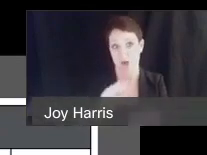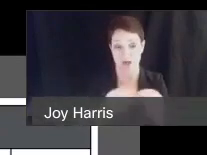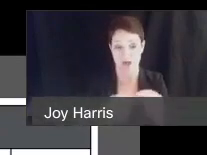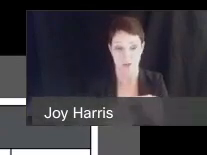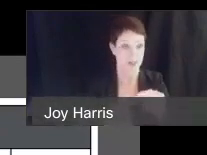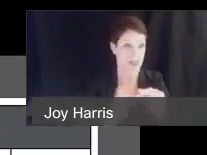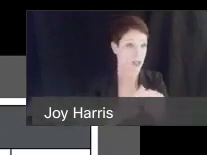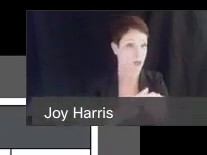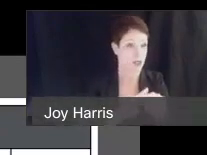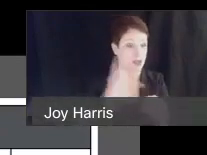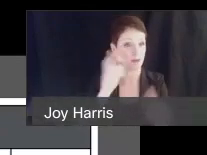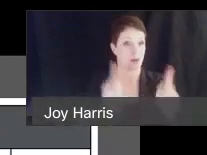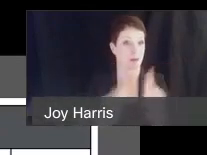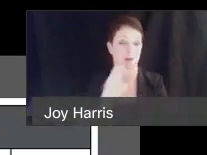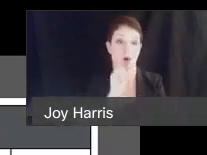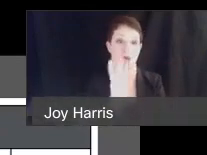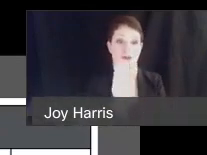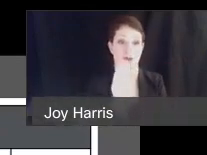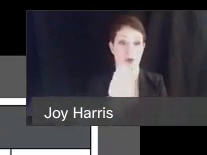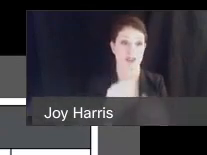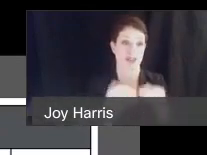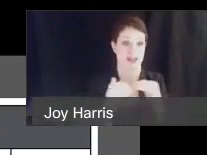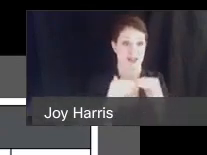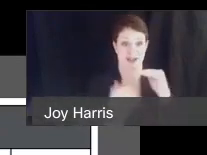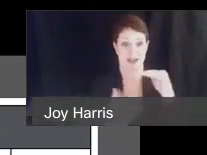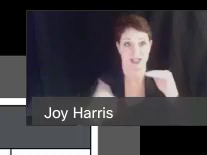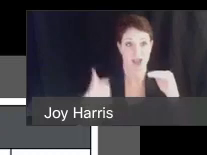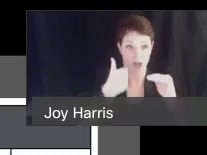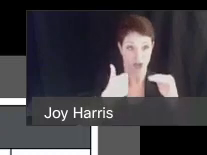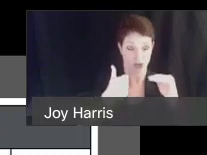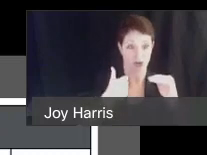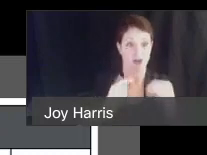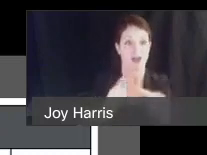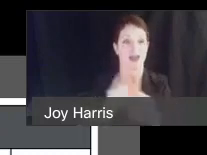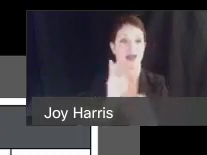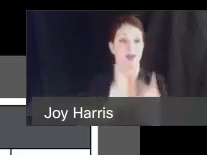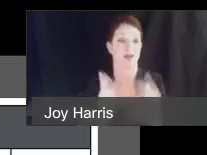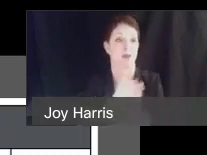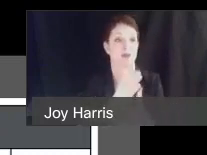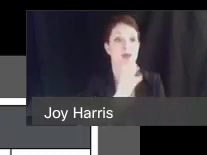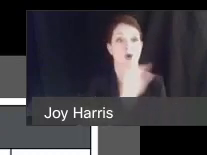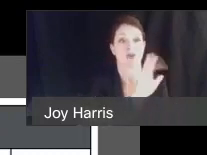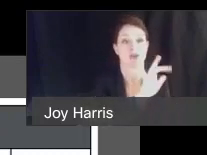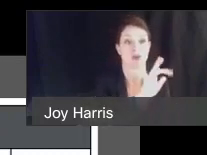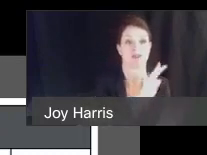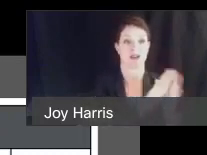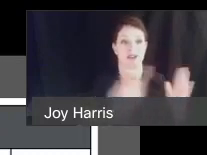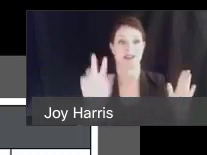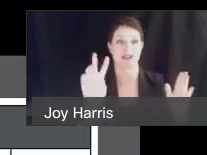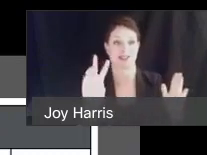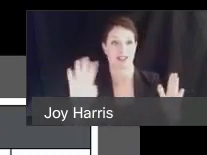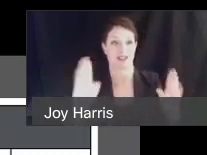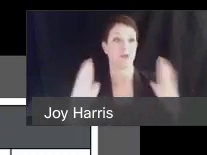those that are 14 years of age and younger and in those between 25 and 64 years old.